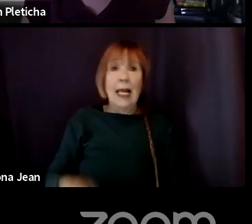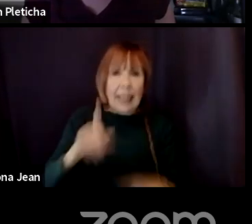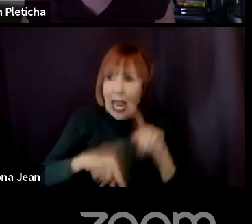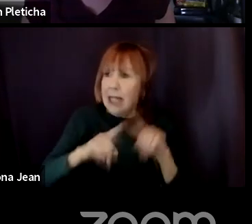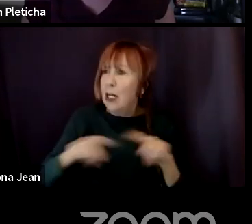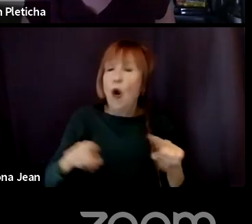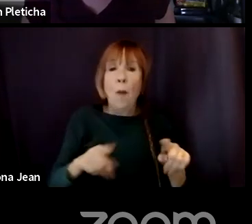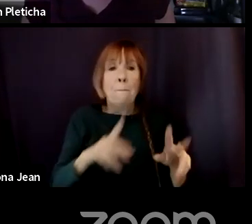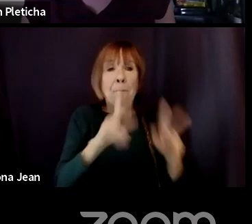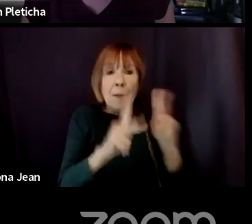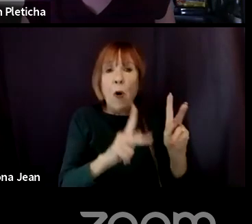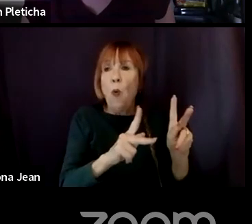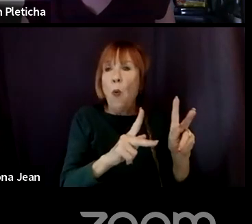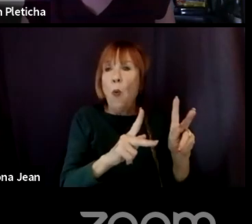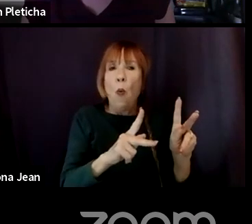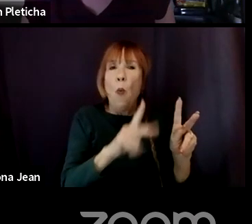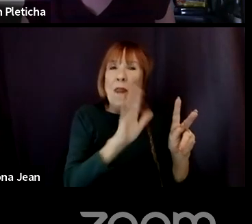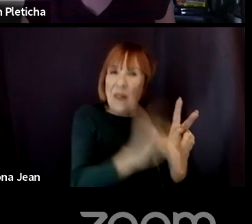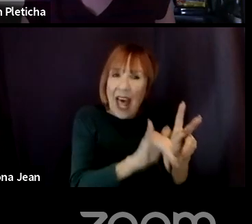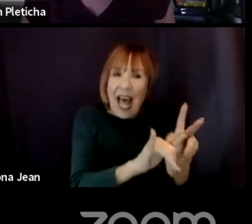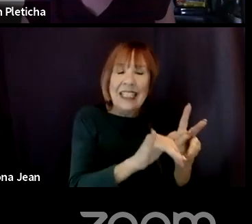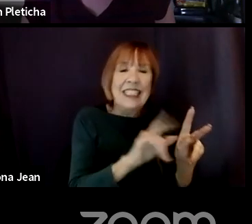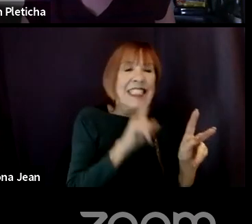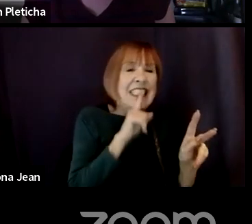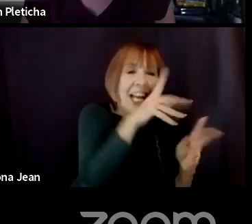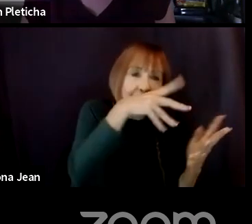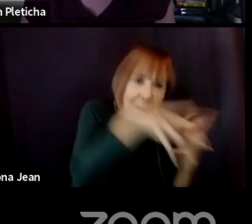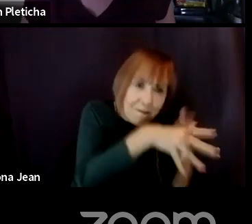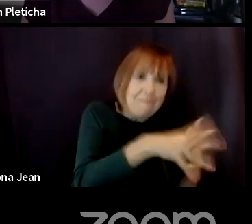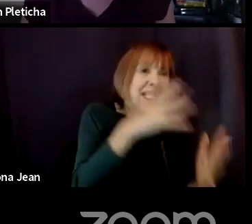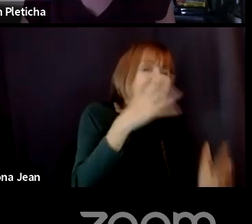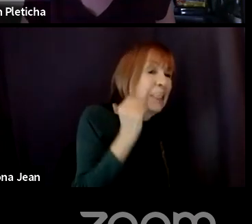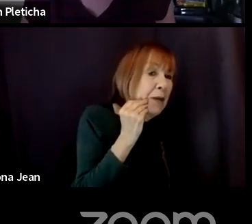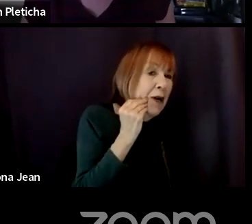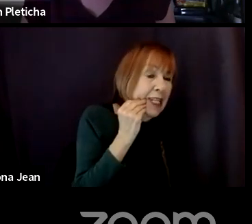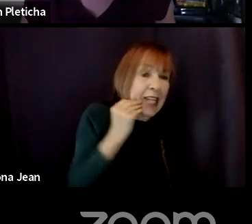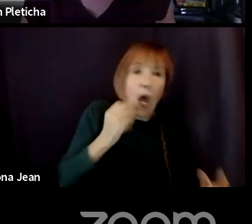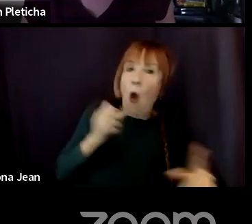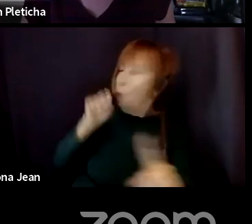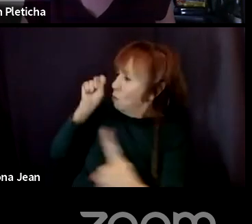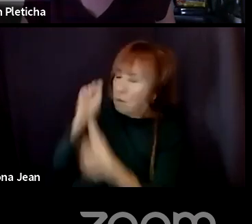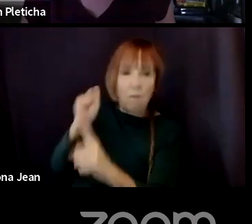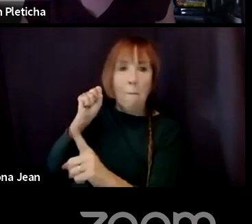and do this things. They probably couldn't hop it the way that they did, whatever it is, we would see--